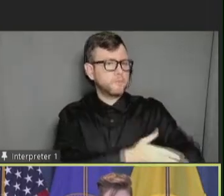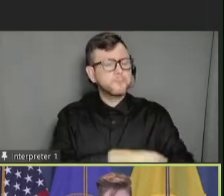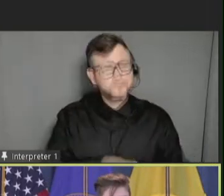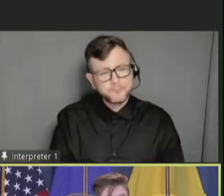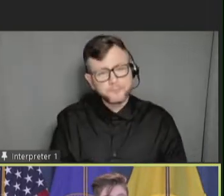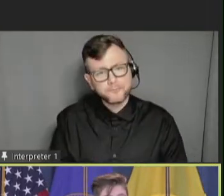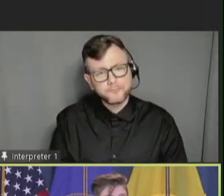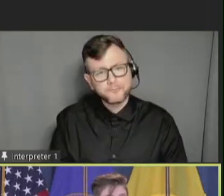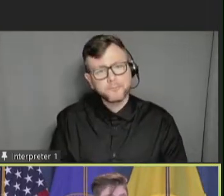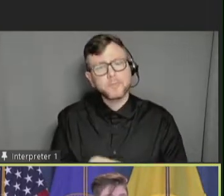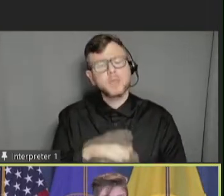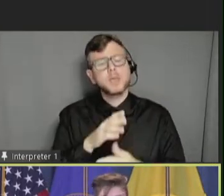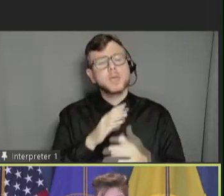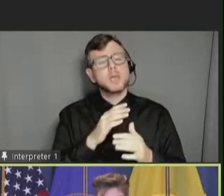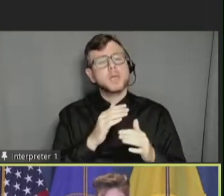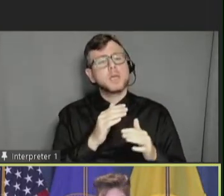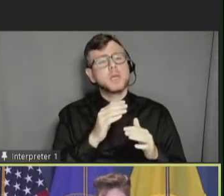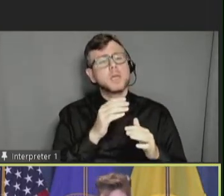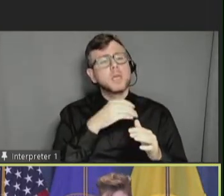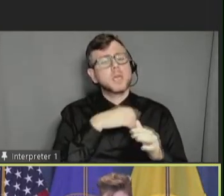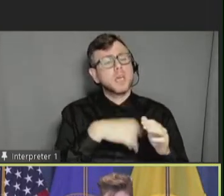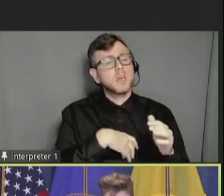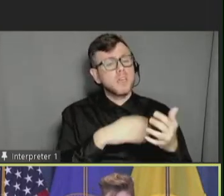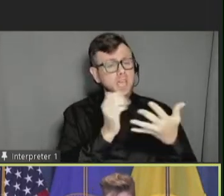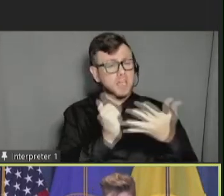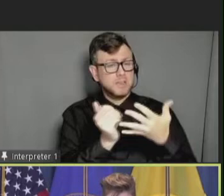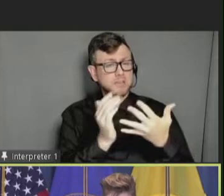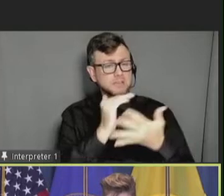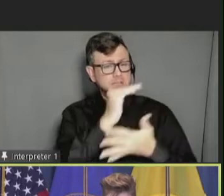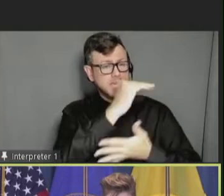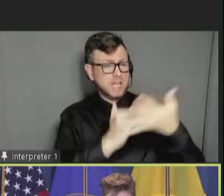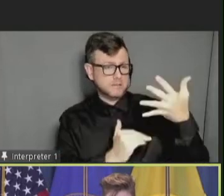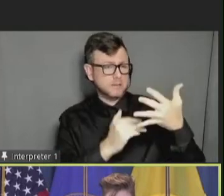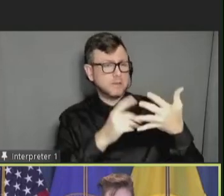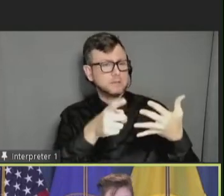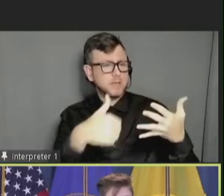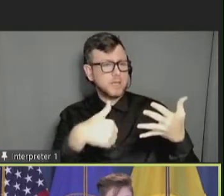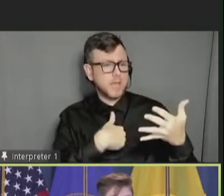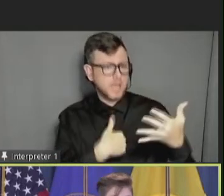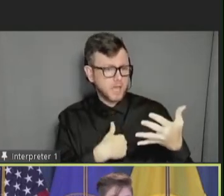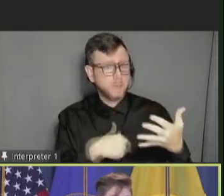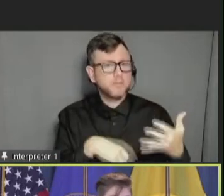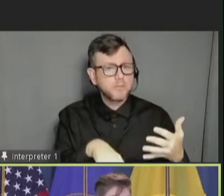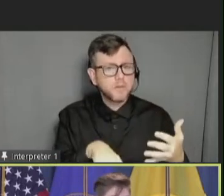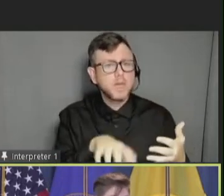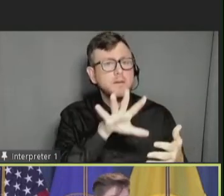The index includes 50 indicators across six domains. And these evaluate the policies and